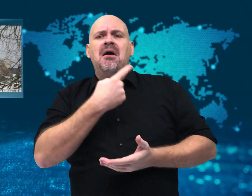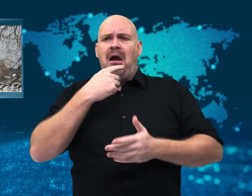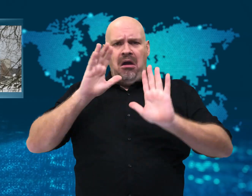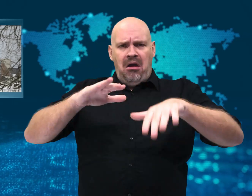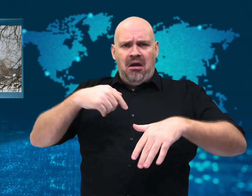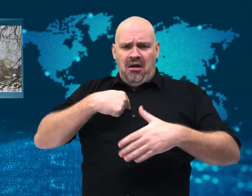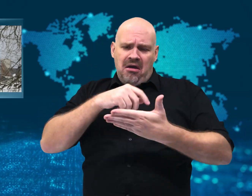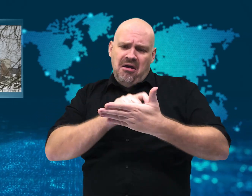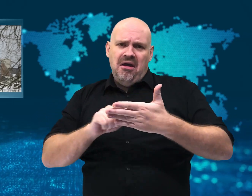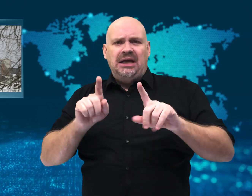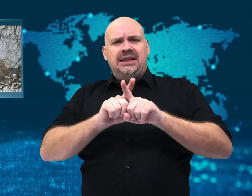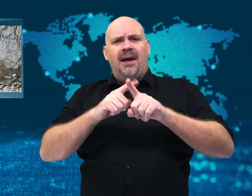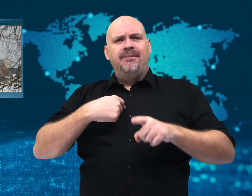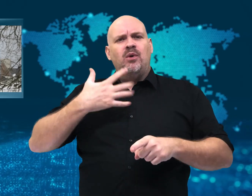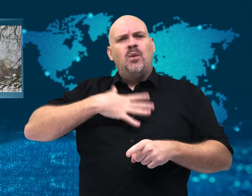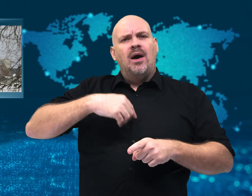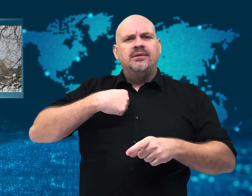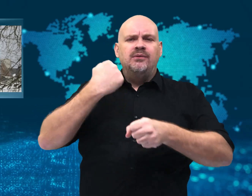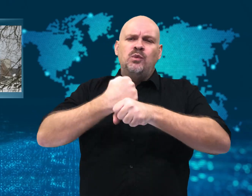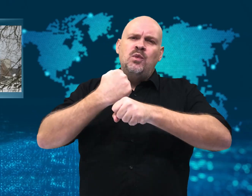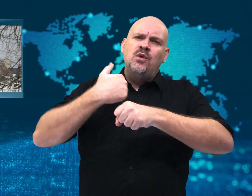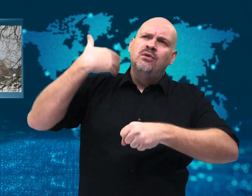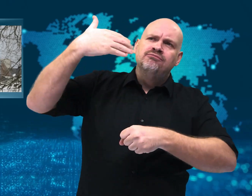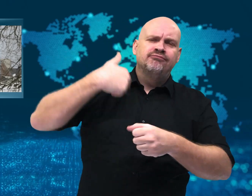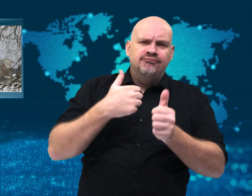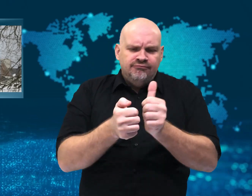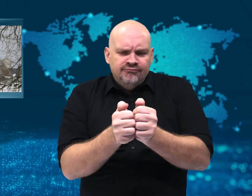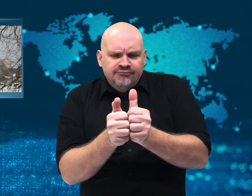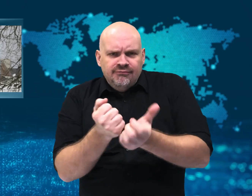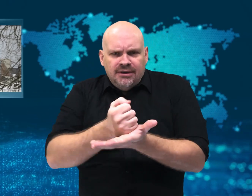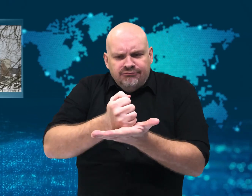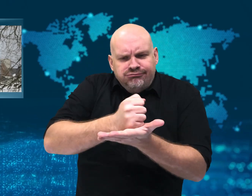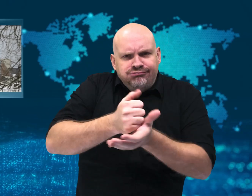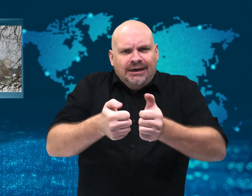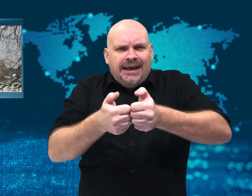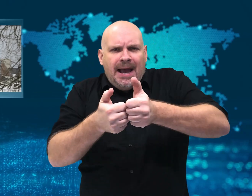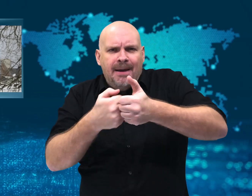and that he might become a game designer.